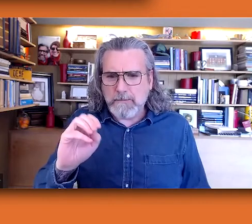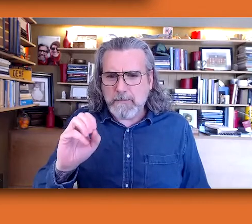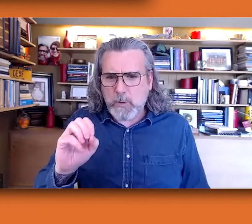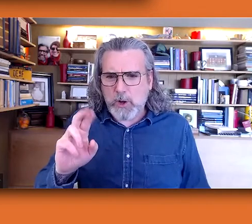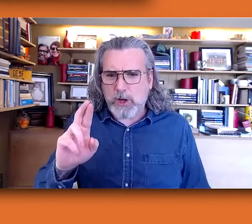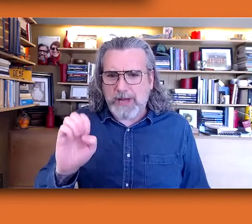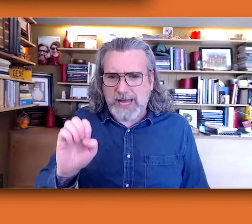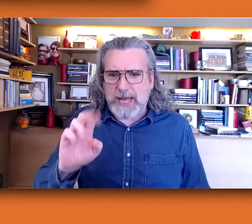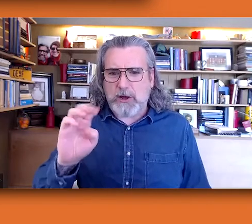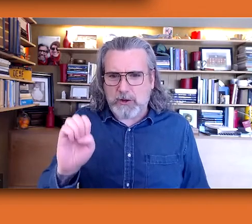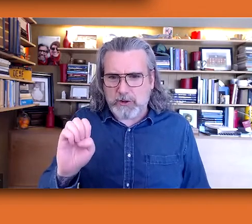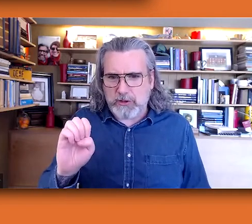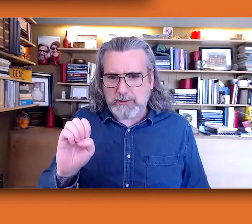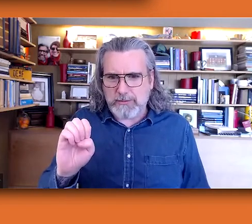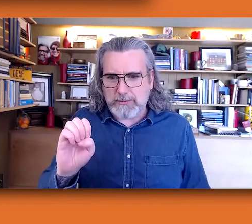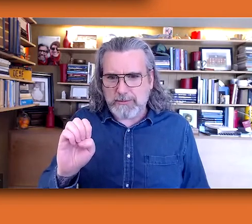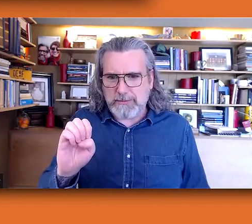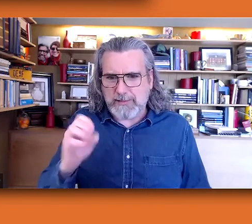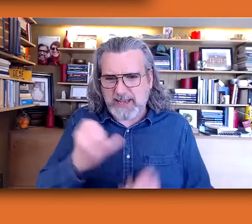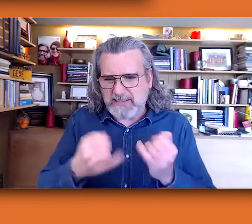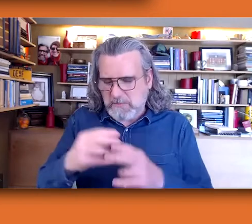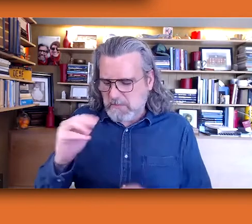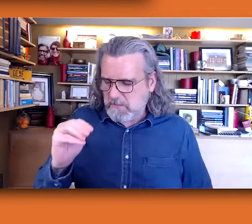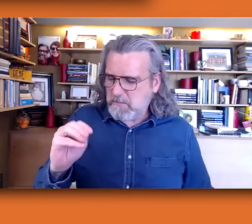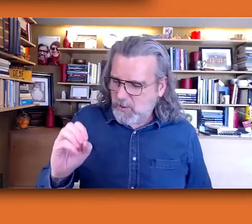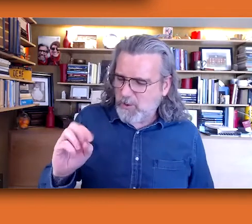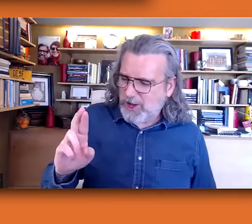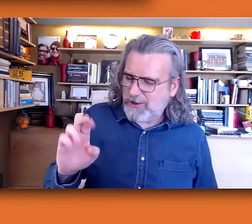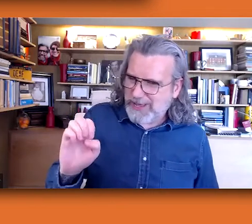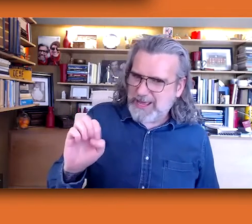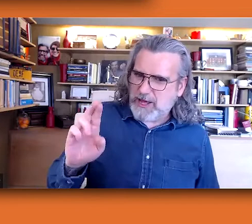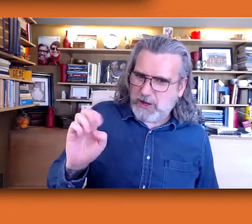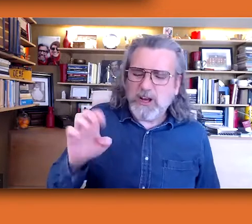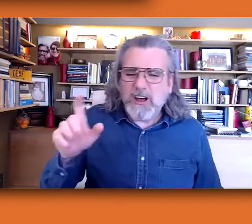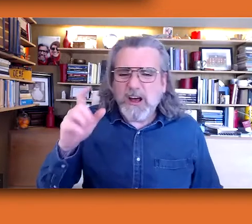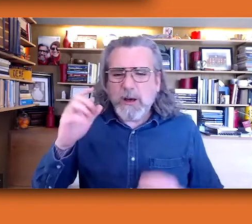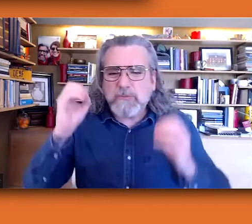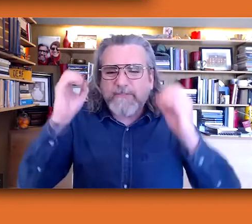was Donna Morere-- M-o-r-e-r-e.